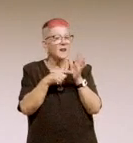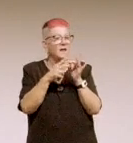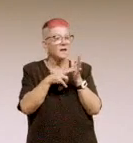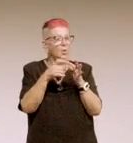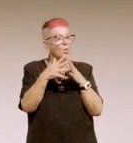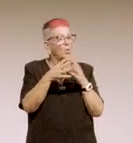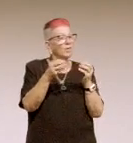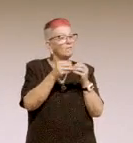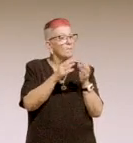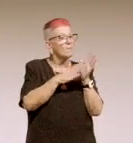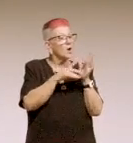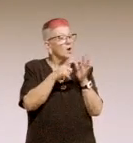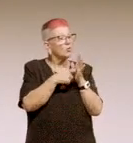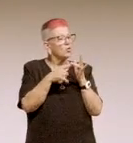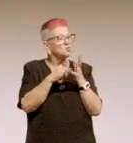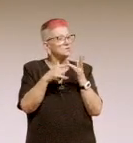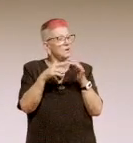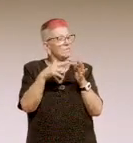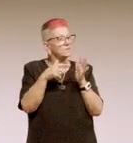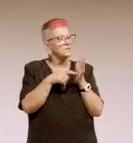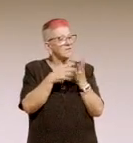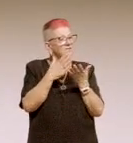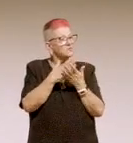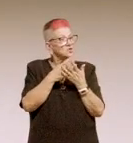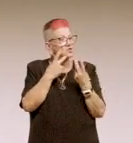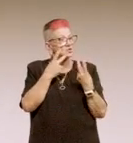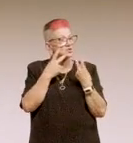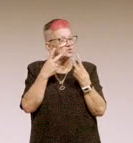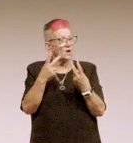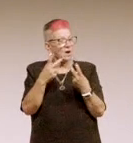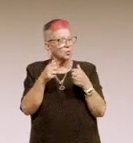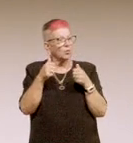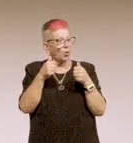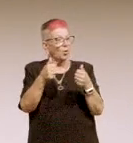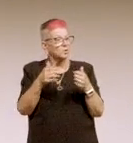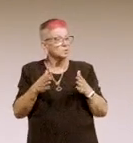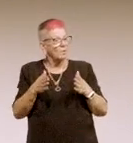You can get very good (unknown term) from there.